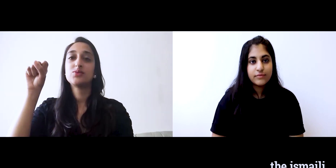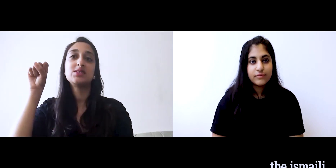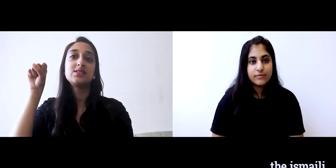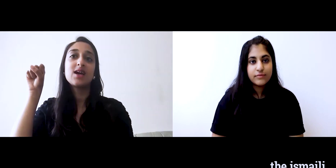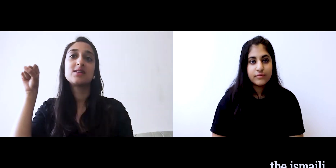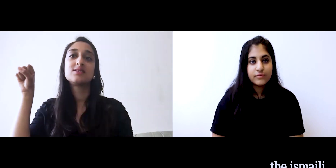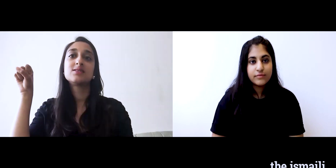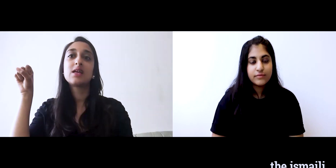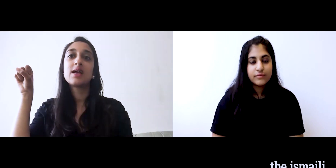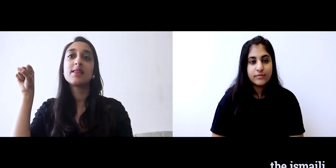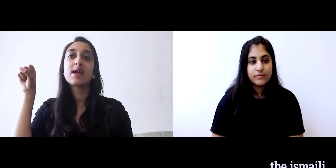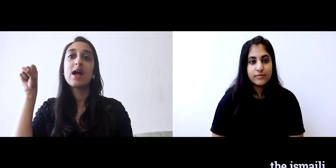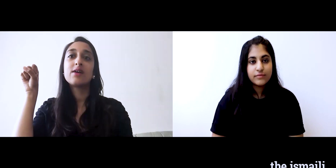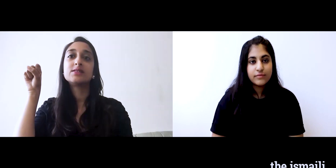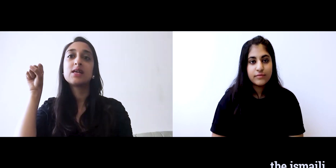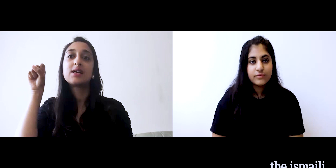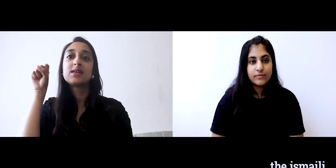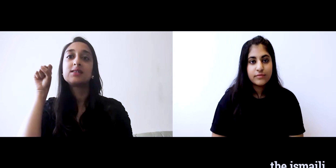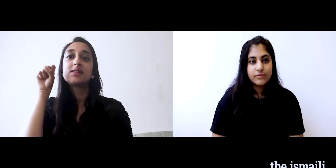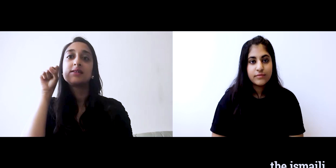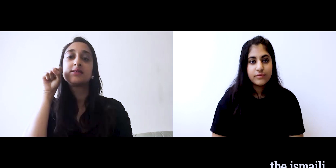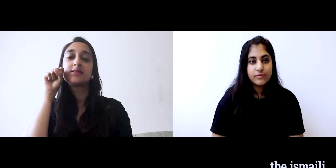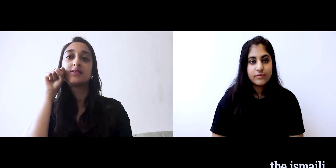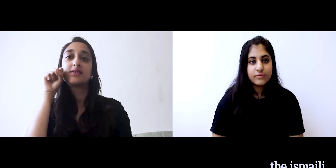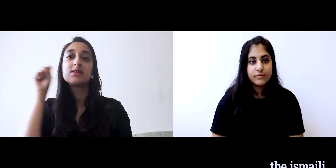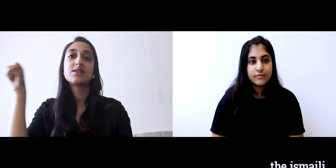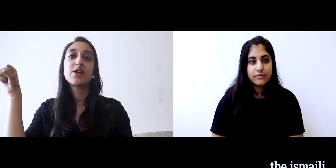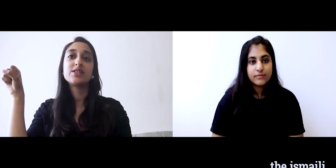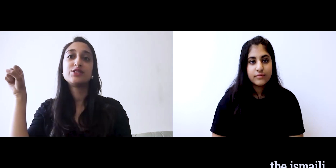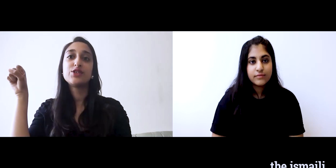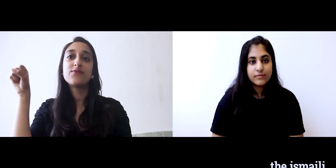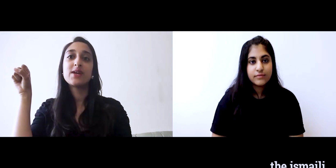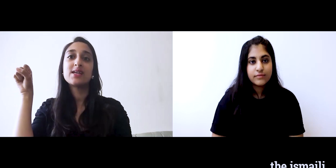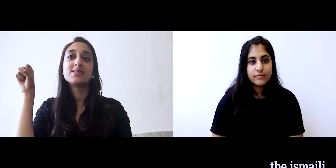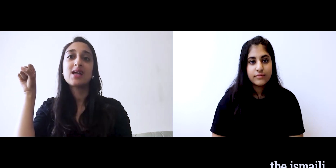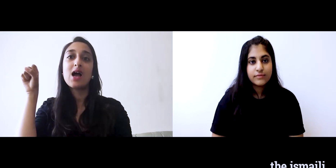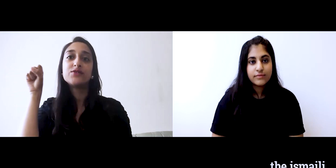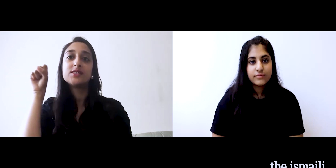Use your hands and then carrot Going into your face, carrot